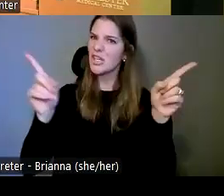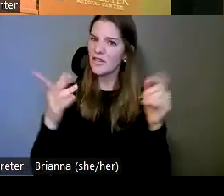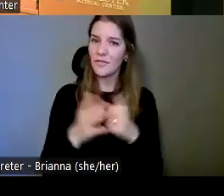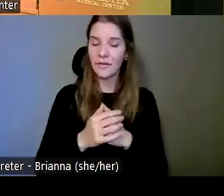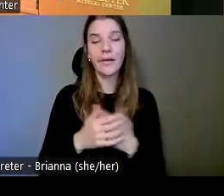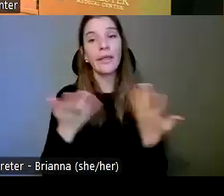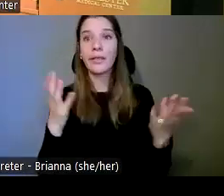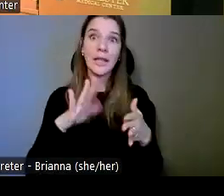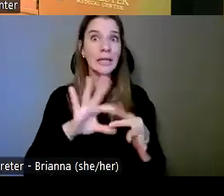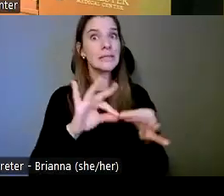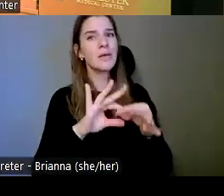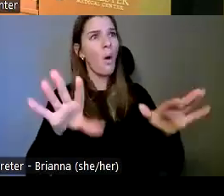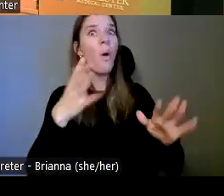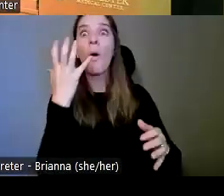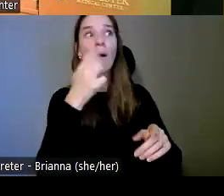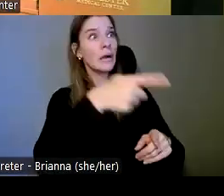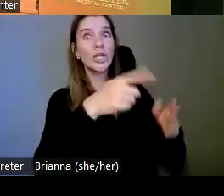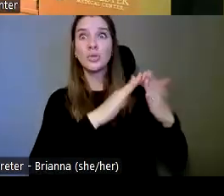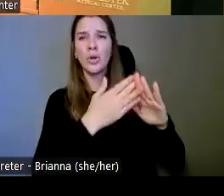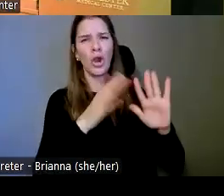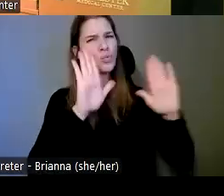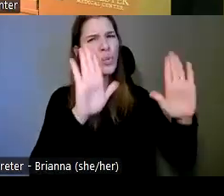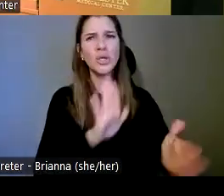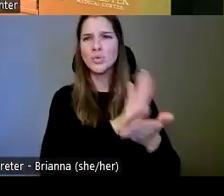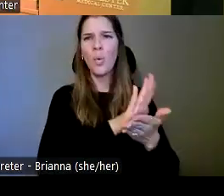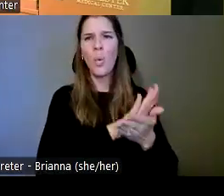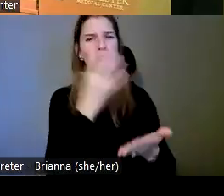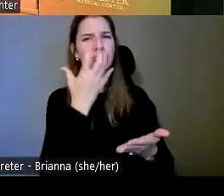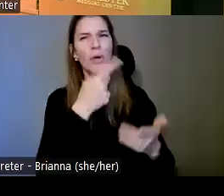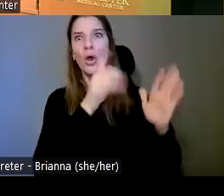we have a great health care system or we have a great school." there's something deeper that going